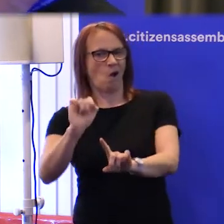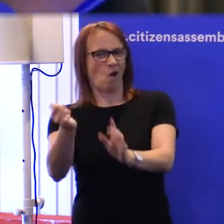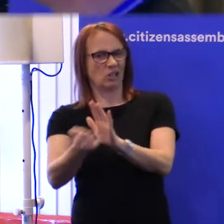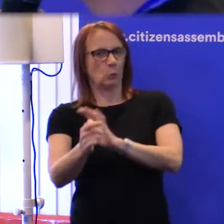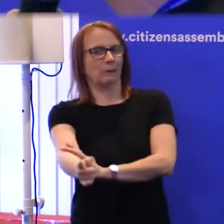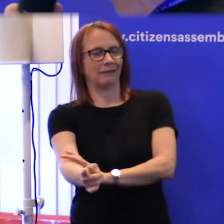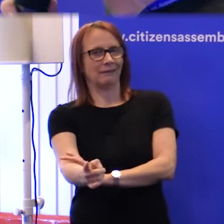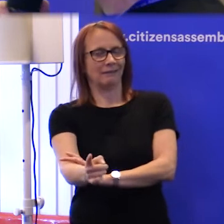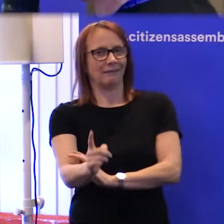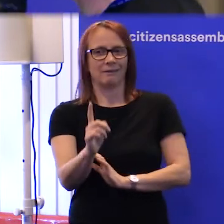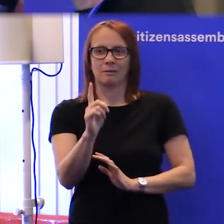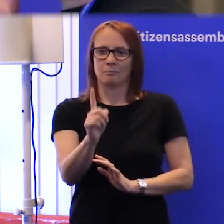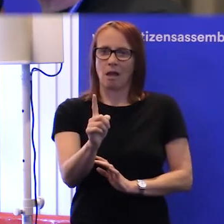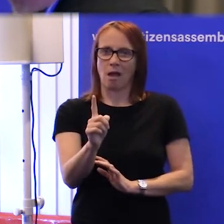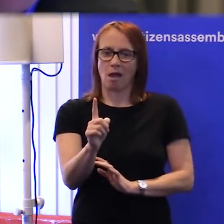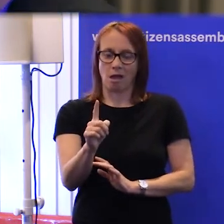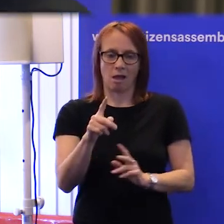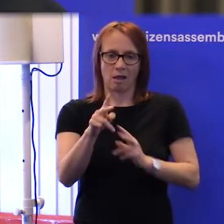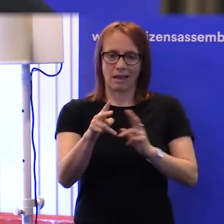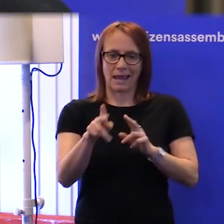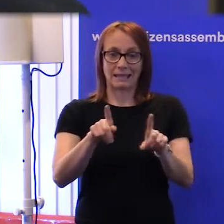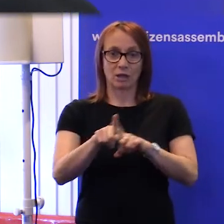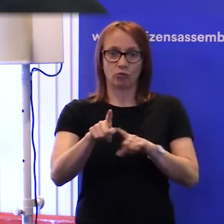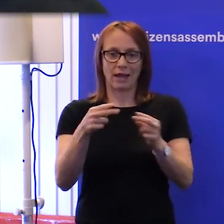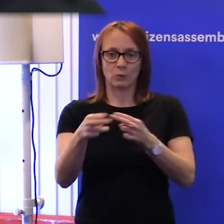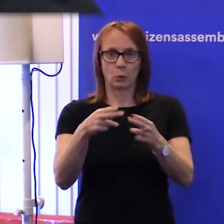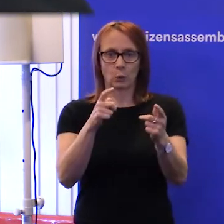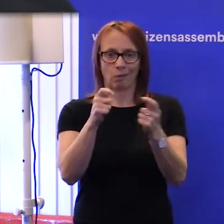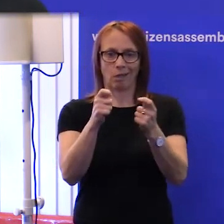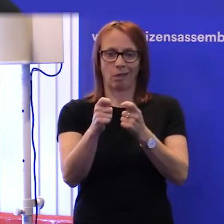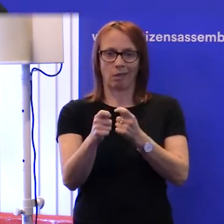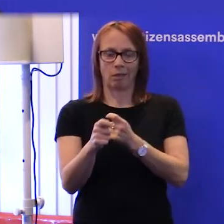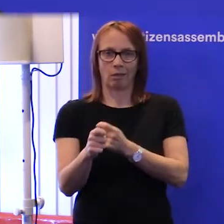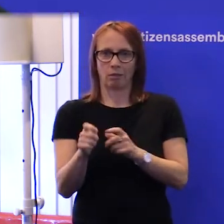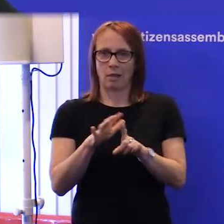on that but they were certainly try and manipulate the message there levy you